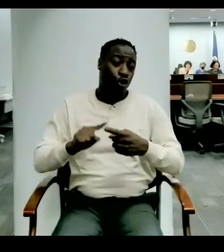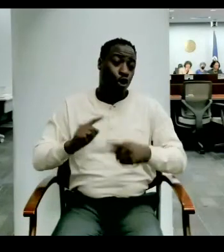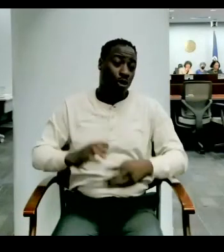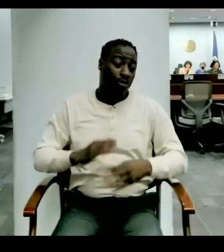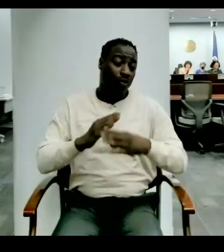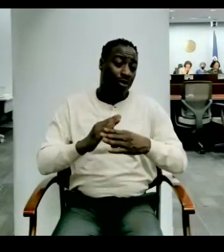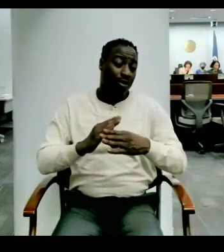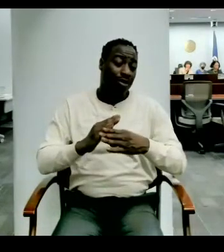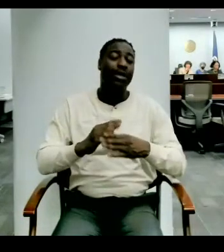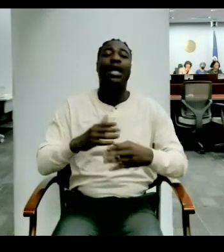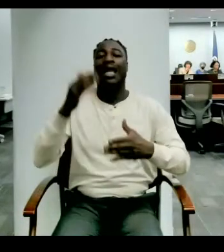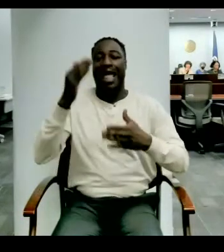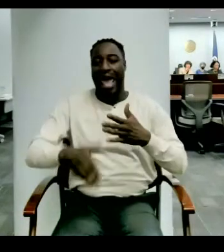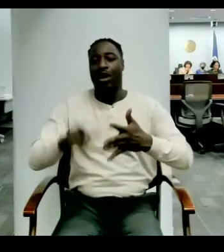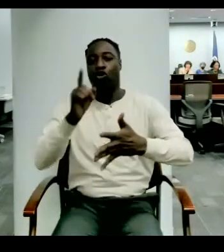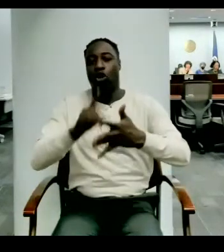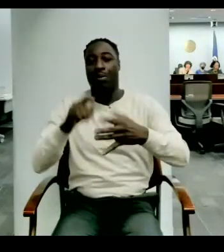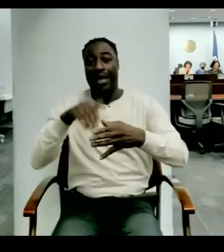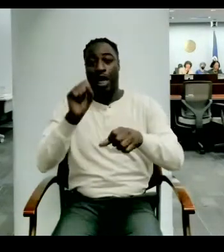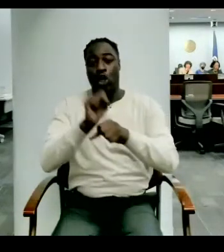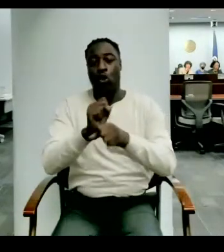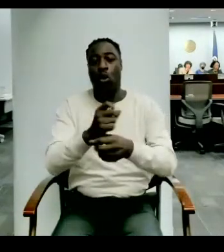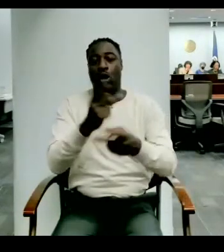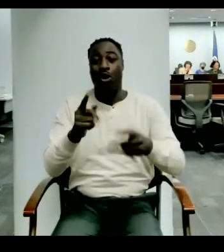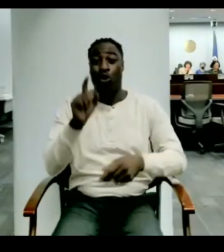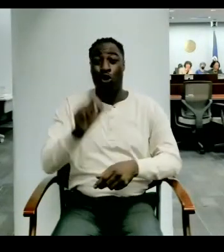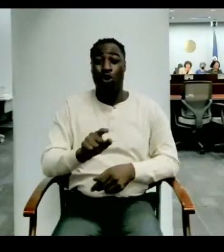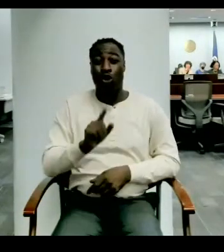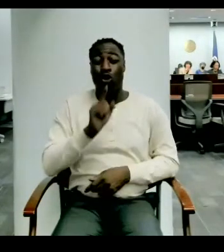ultimately end discrimination in the workplace should be paramount here.